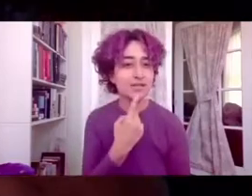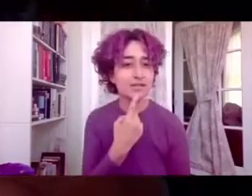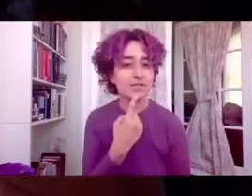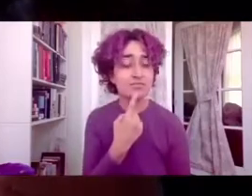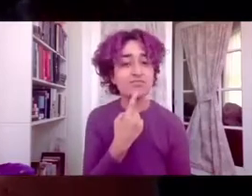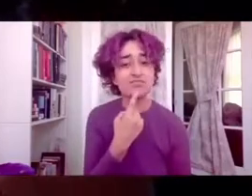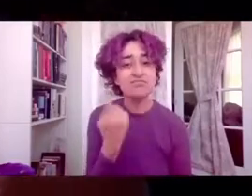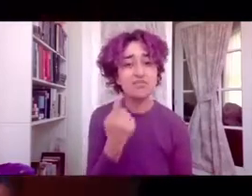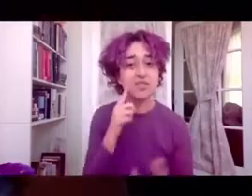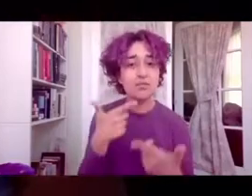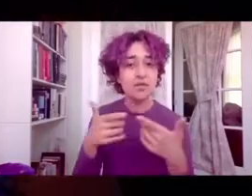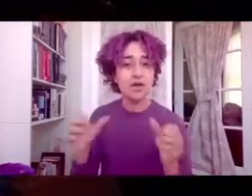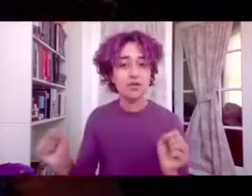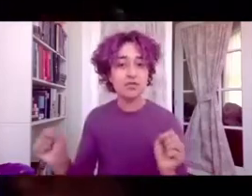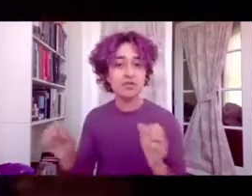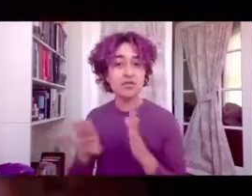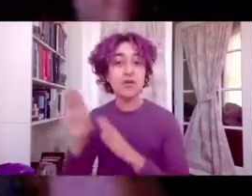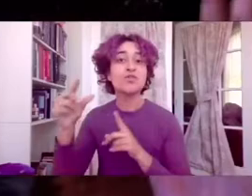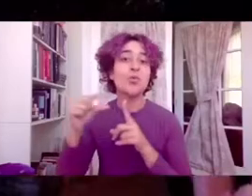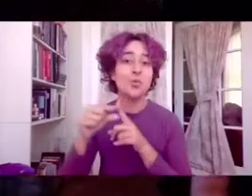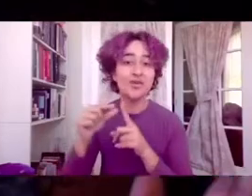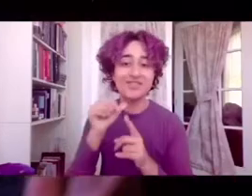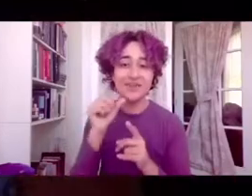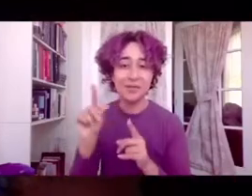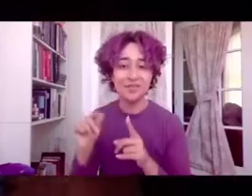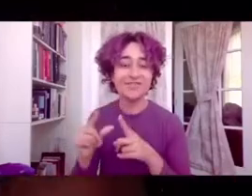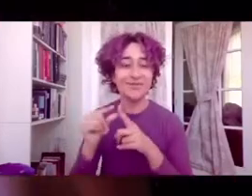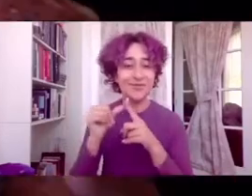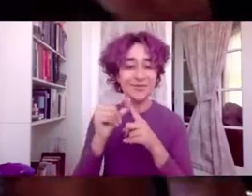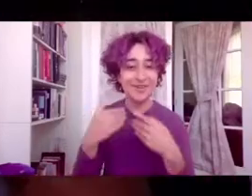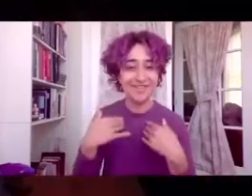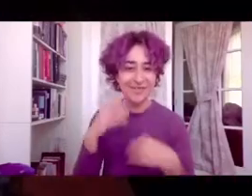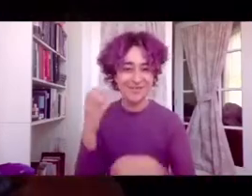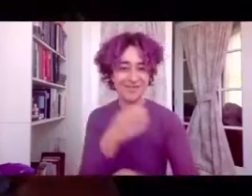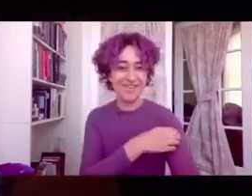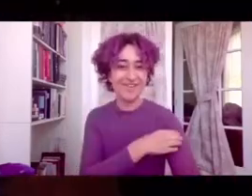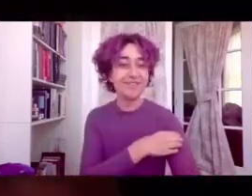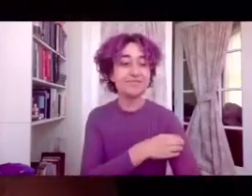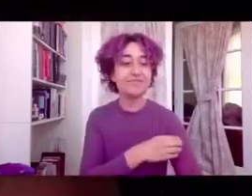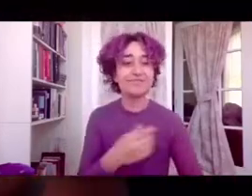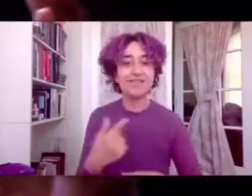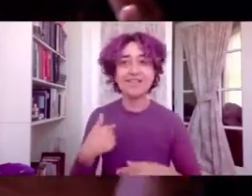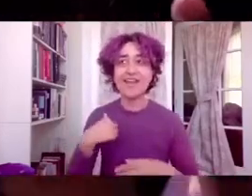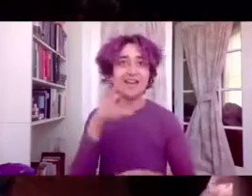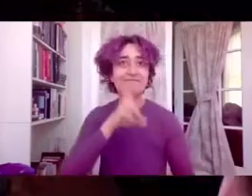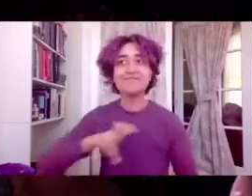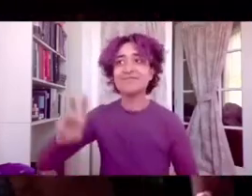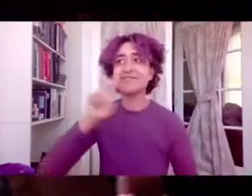but some languages surpass words. They travel pass galaxies through time to ancestral lands